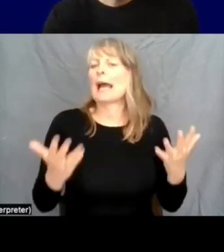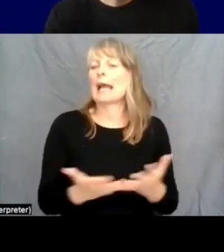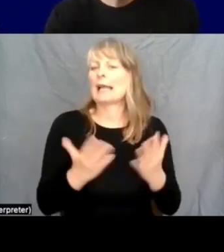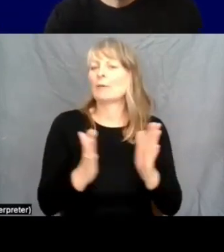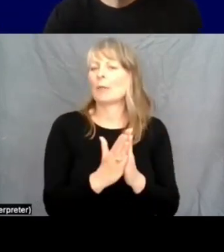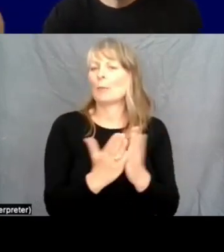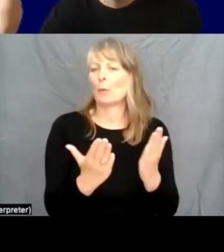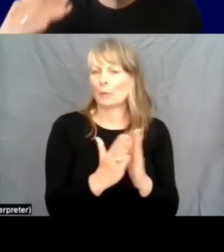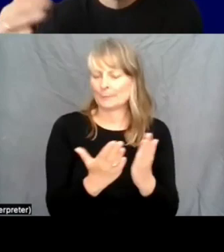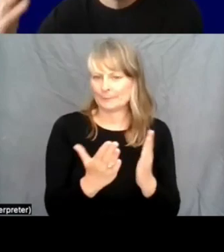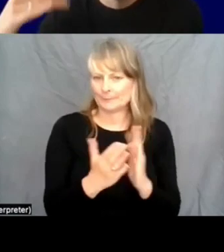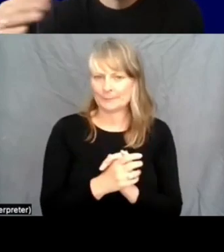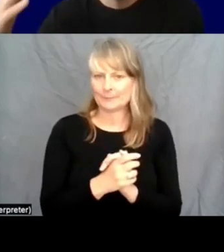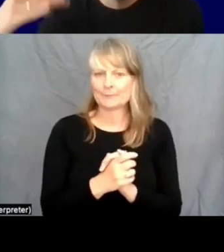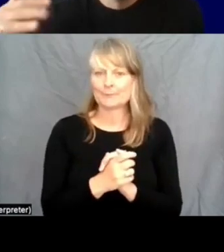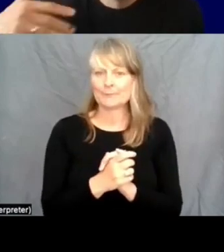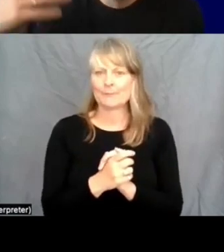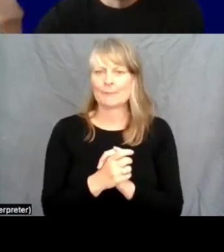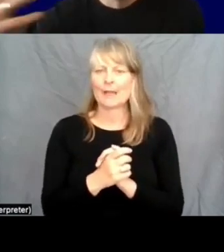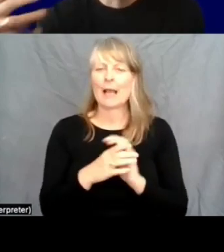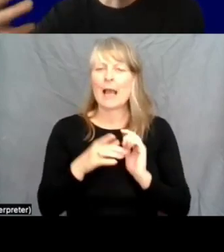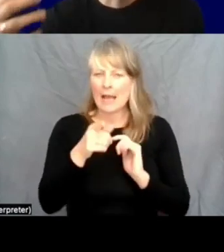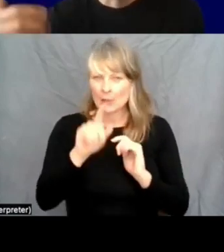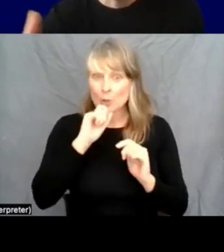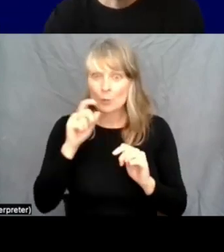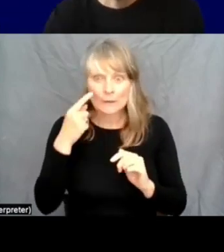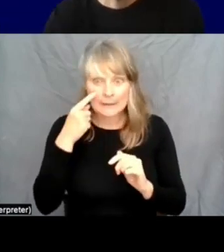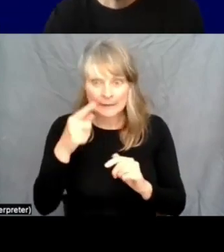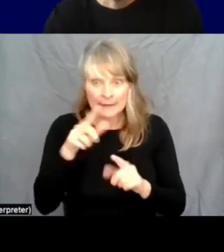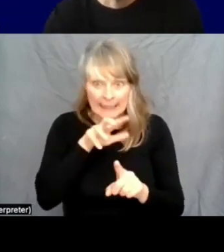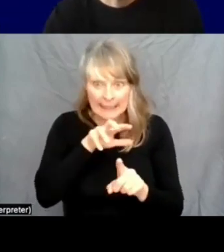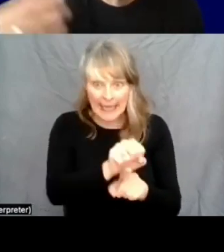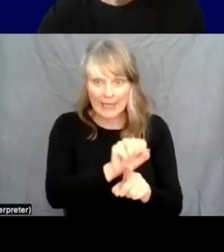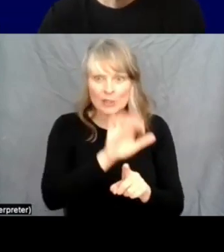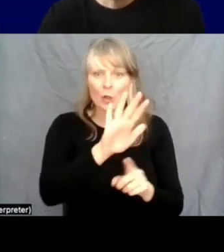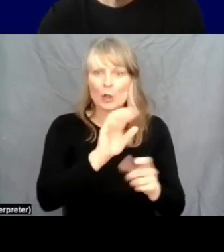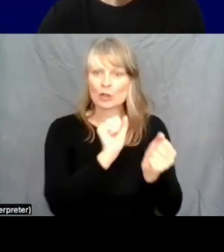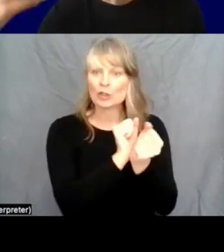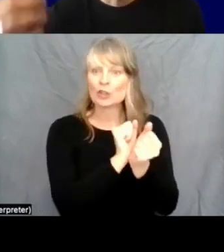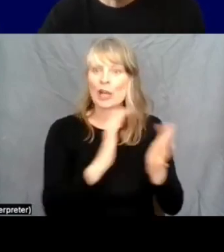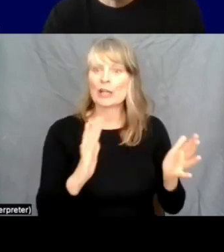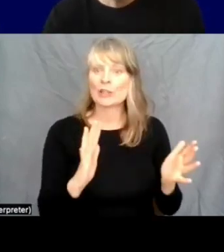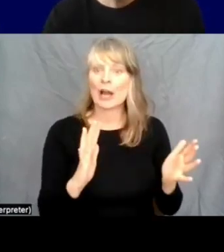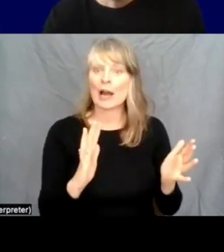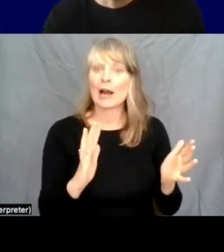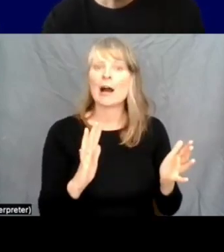And then there's a gesture which we are going to look at in just a minute, which is the expression, potentially